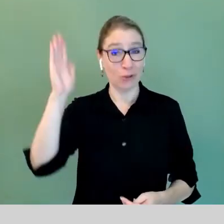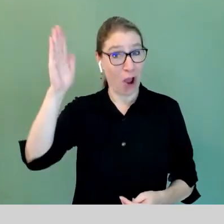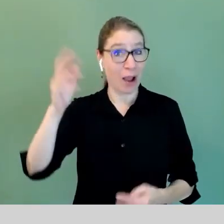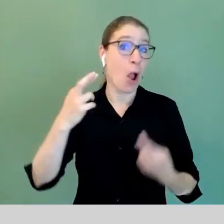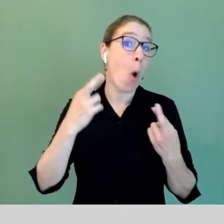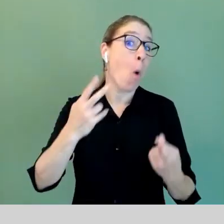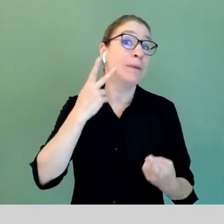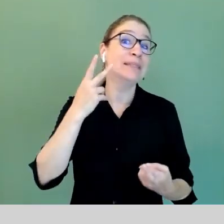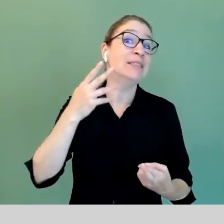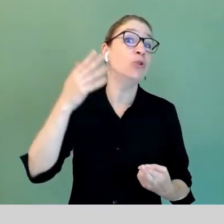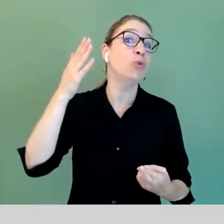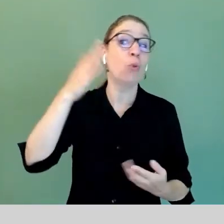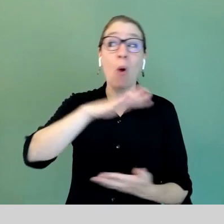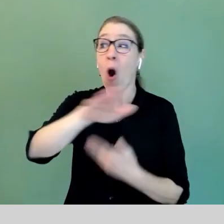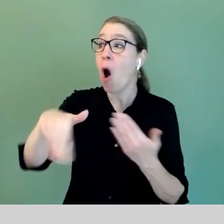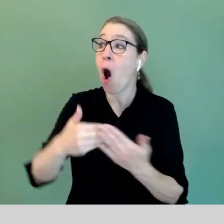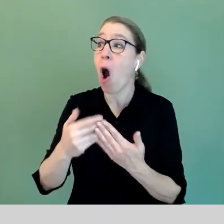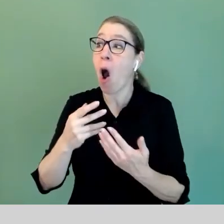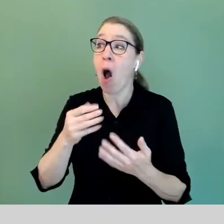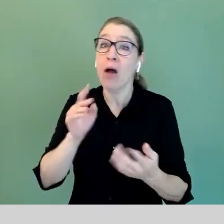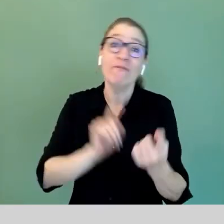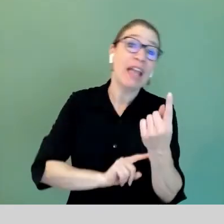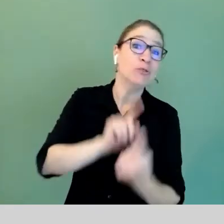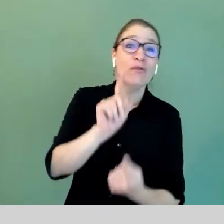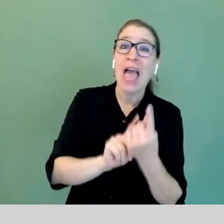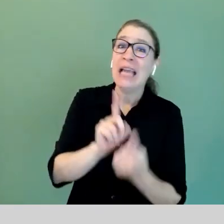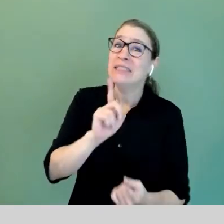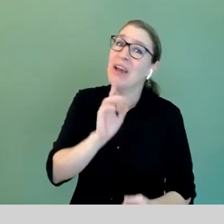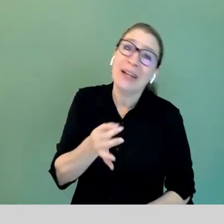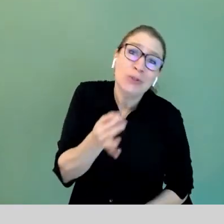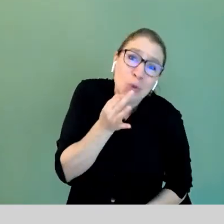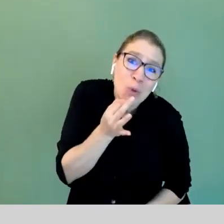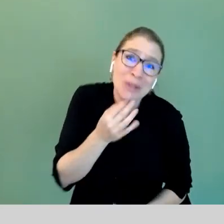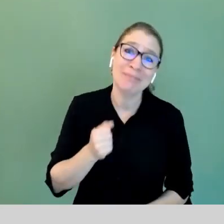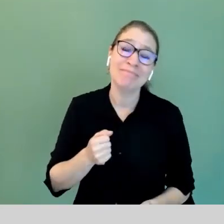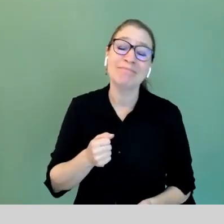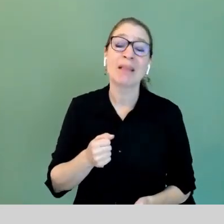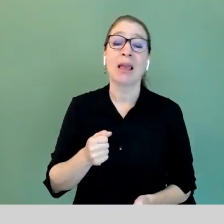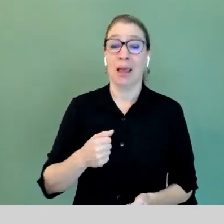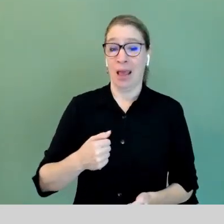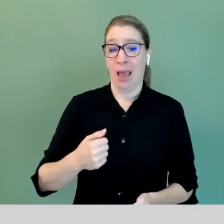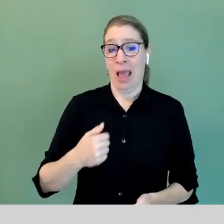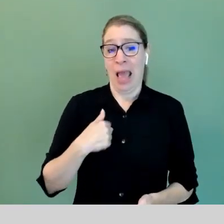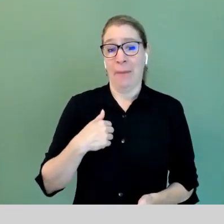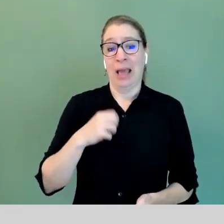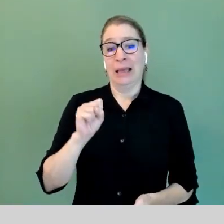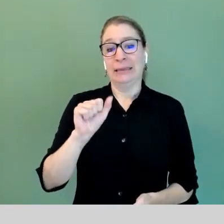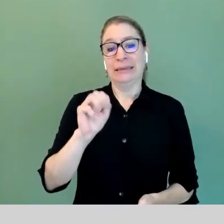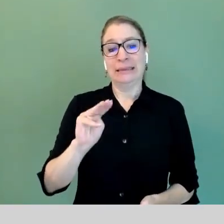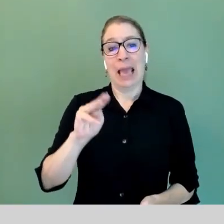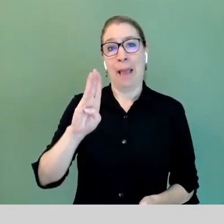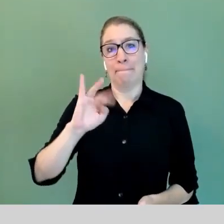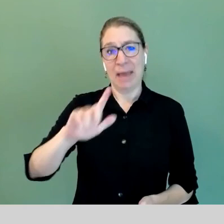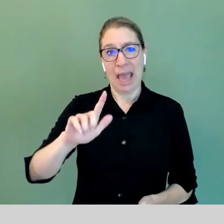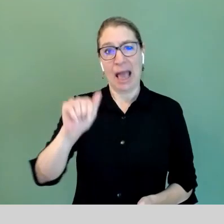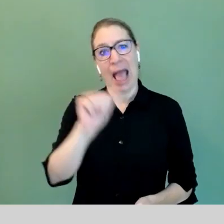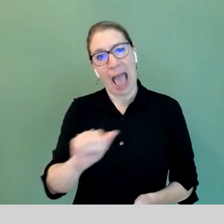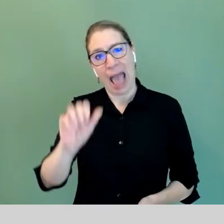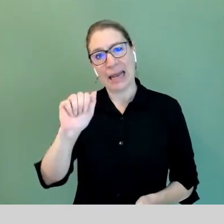I hope to see you all in person very soon. You can find me as Sam Bail @spbail on Twitter